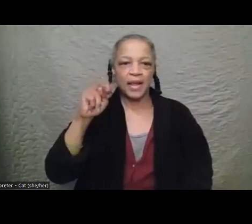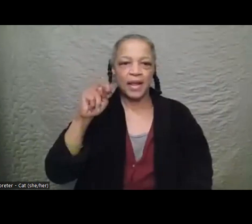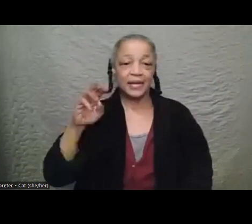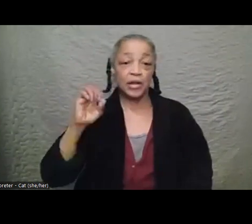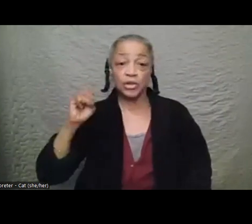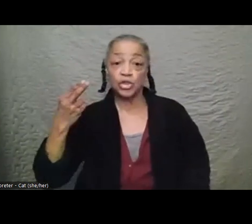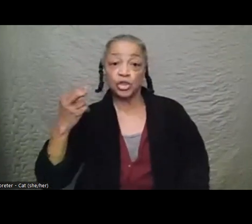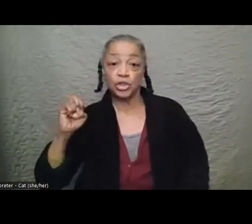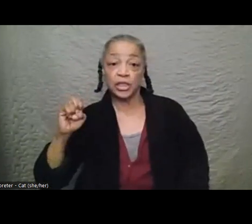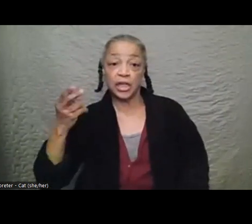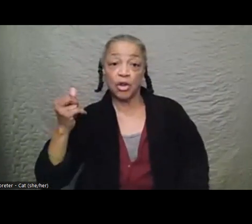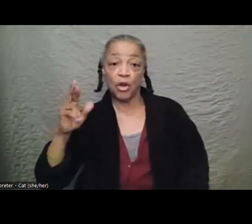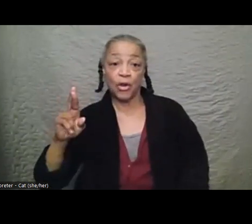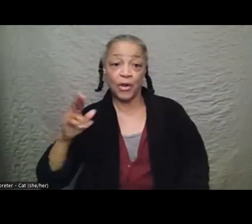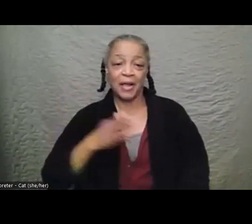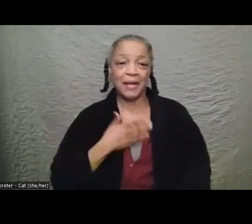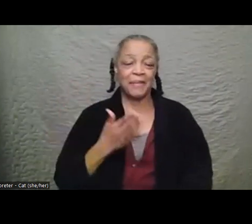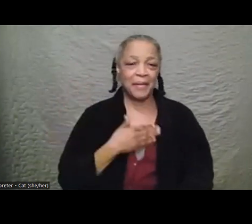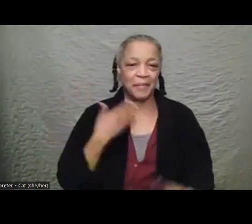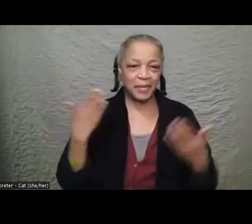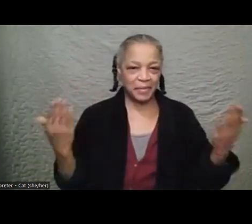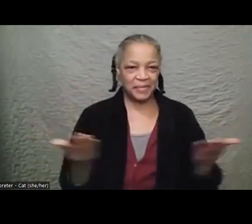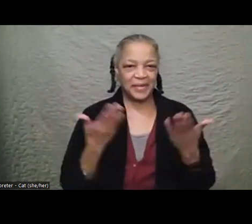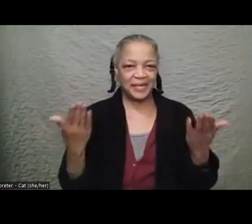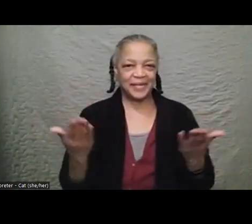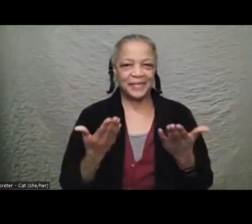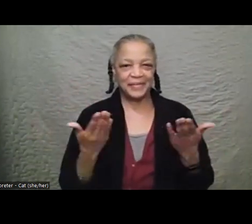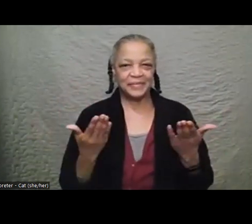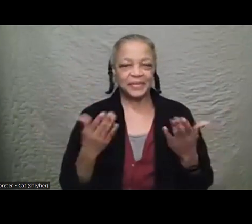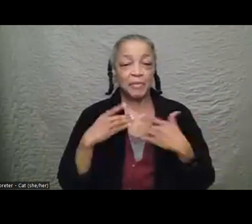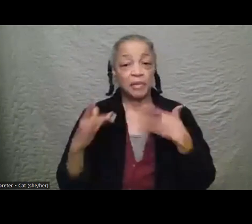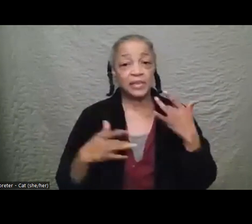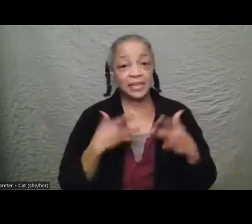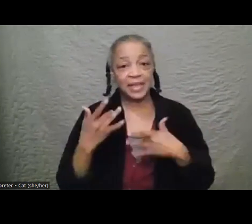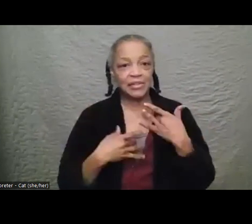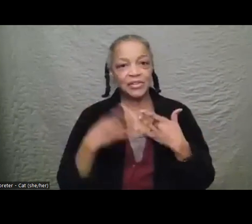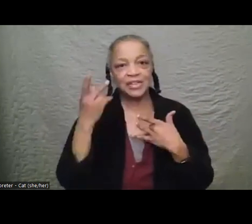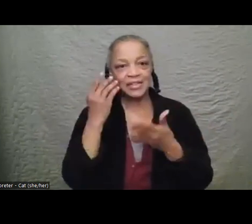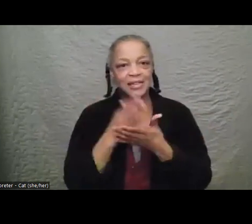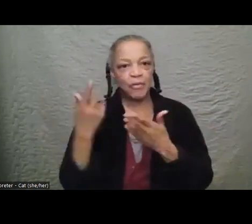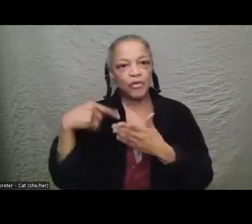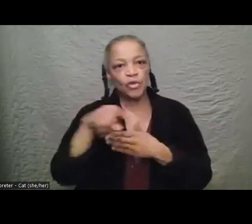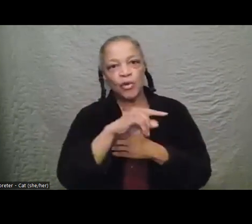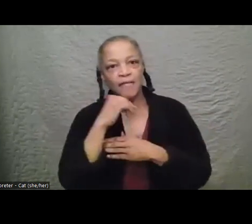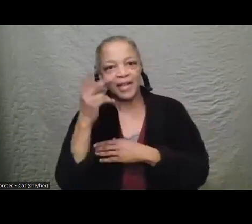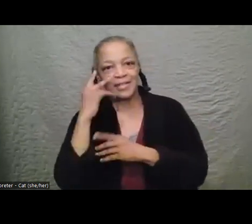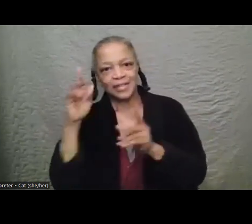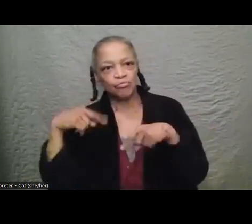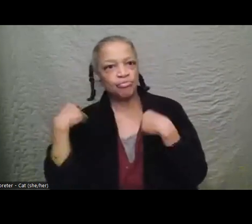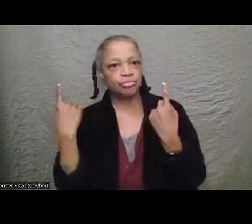I am really happy to be here and excited to see some of you who have not seen in a while